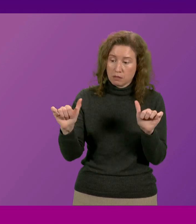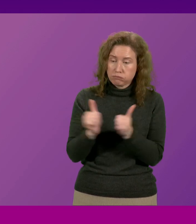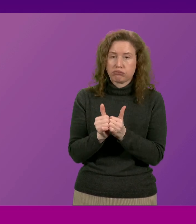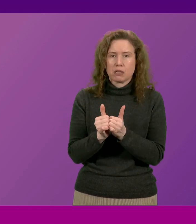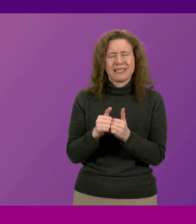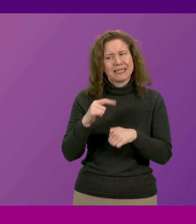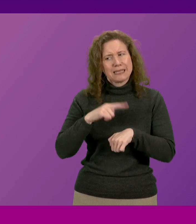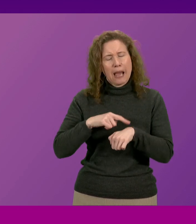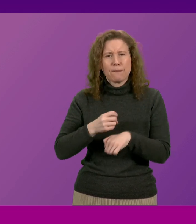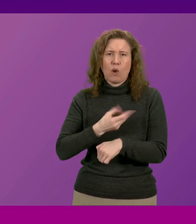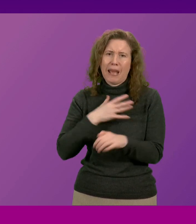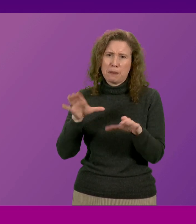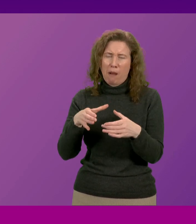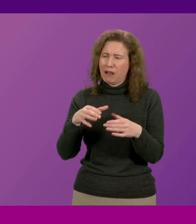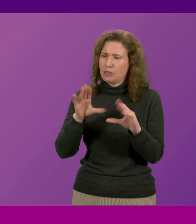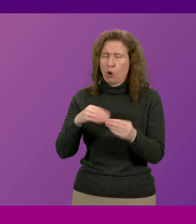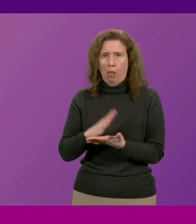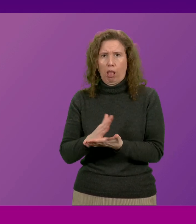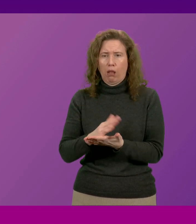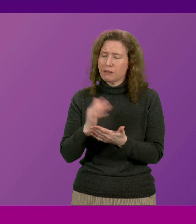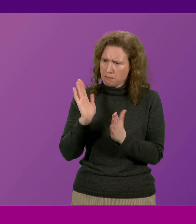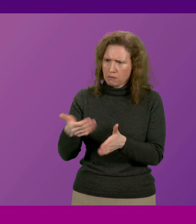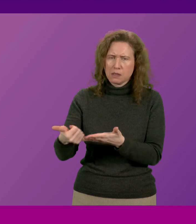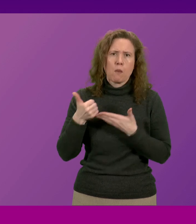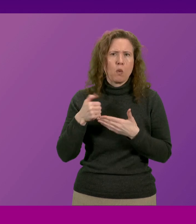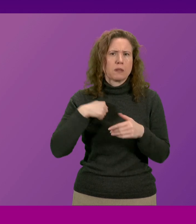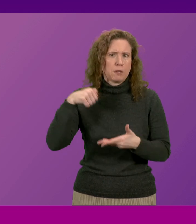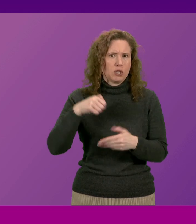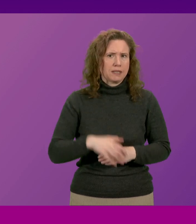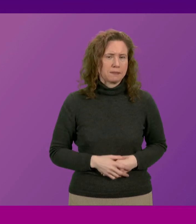is time for the Labour Party to get off the fence and support the Government’s budget.